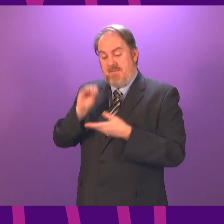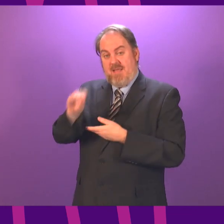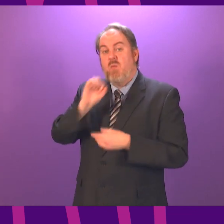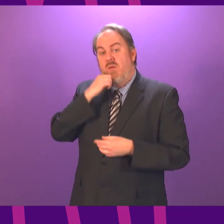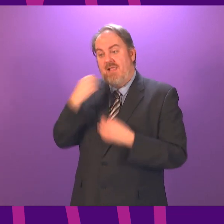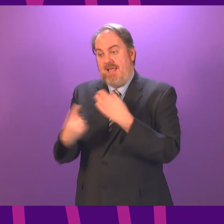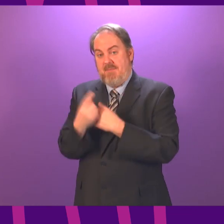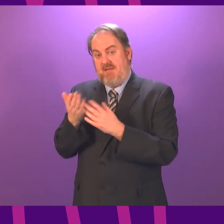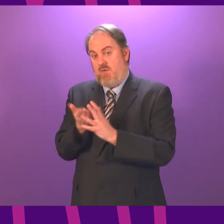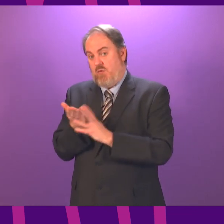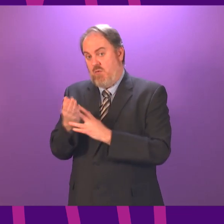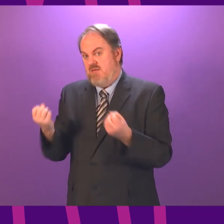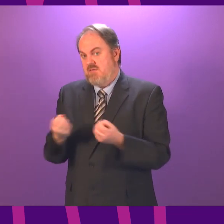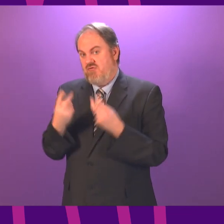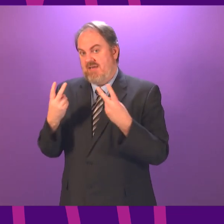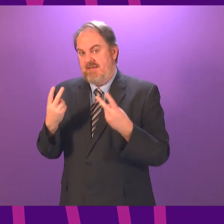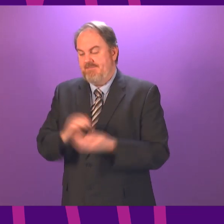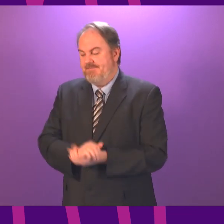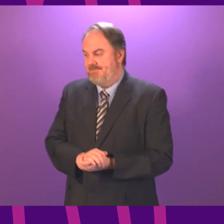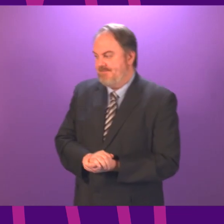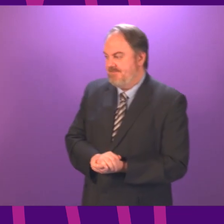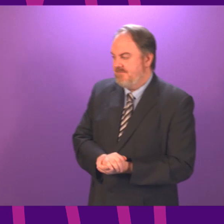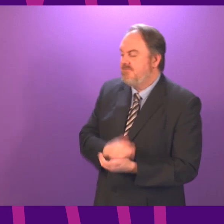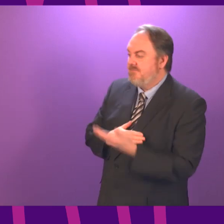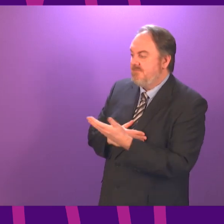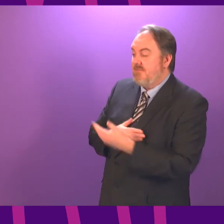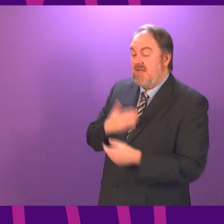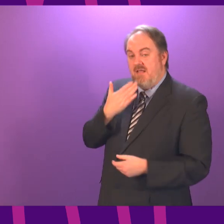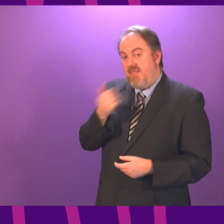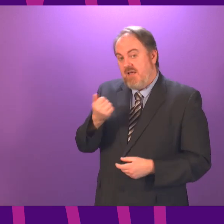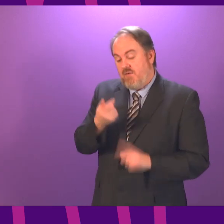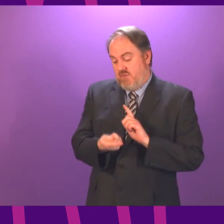Sandra White: I thank the First Minister for that reply